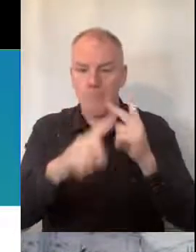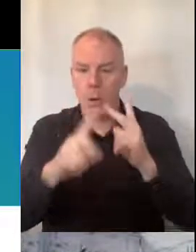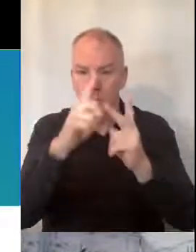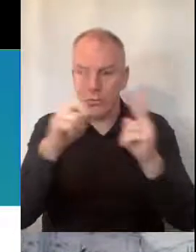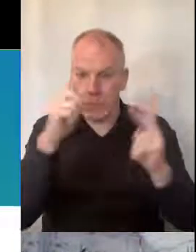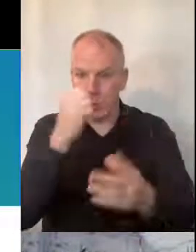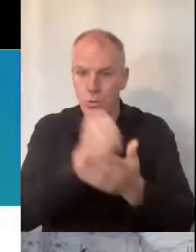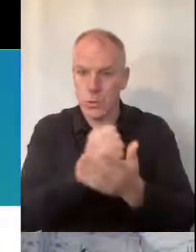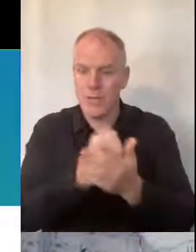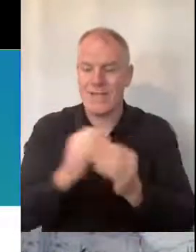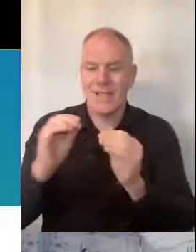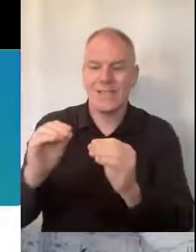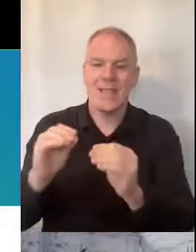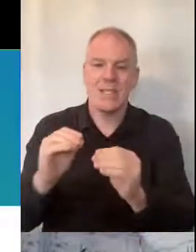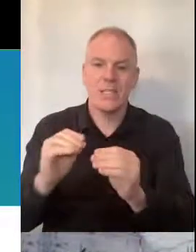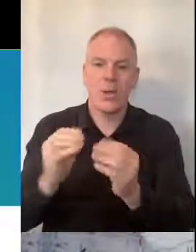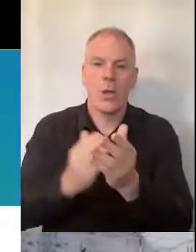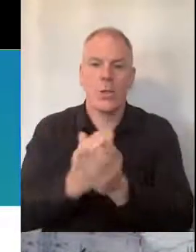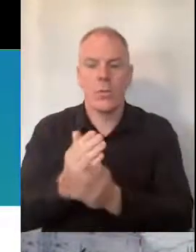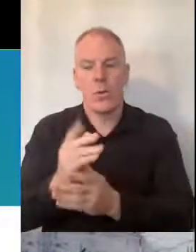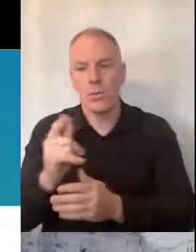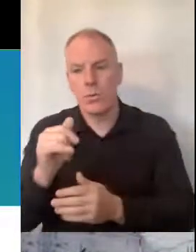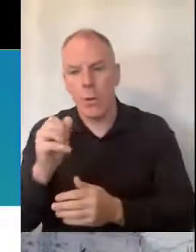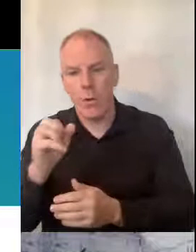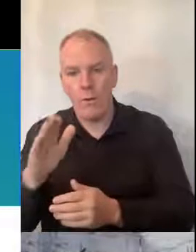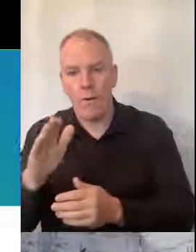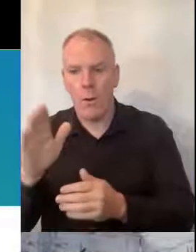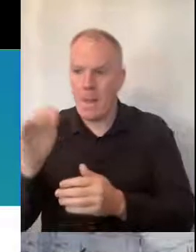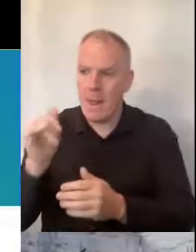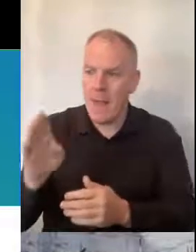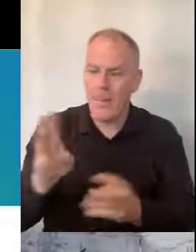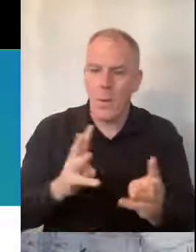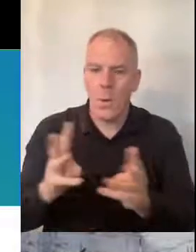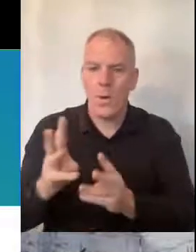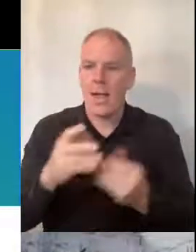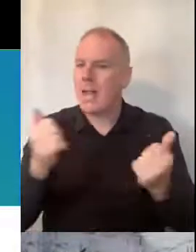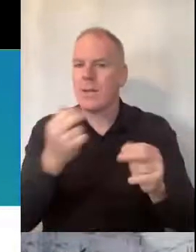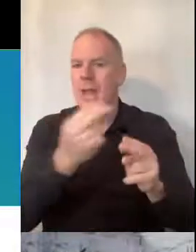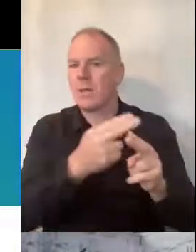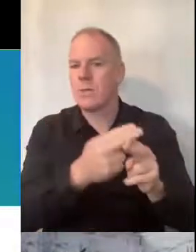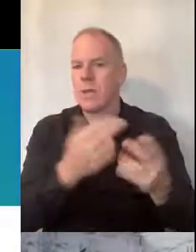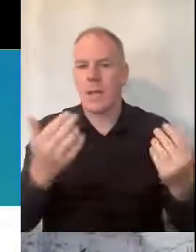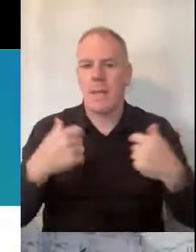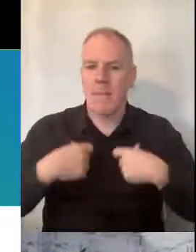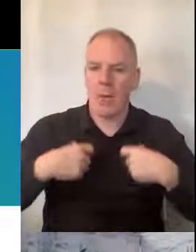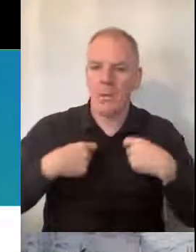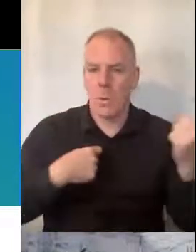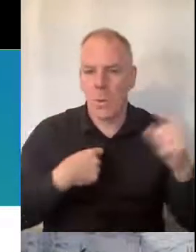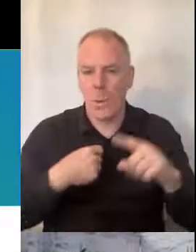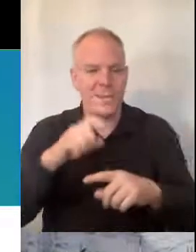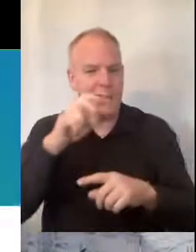on in tutorials and labs and anybody who's external like barristers, dentists, people were coming in